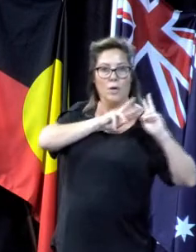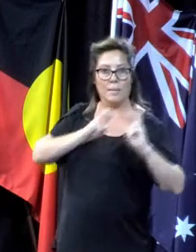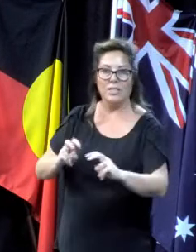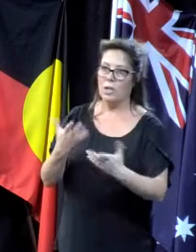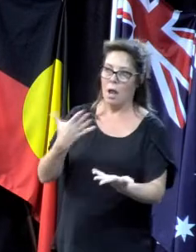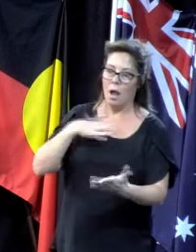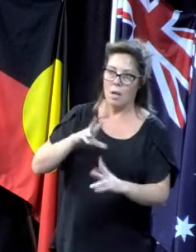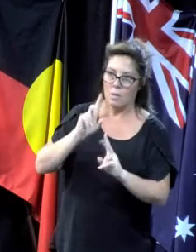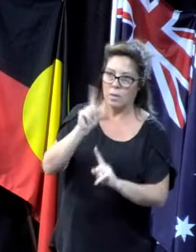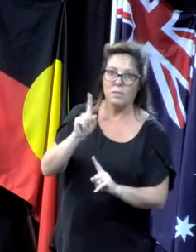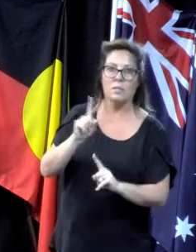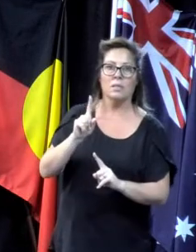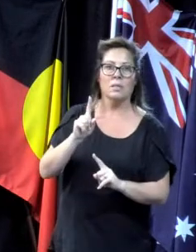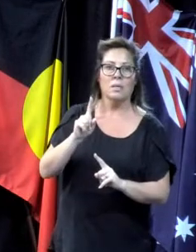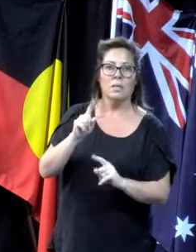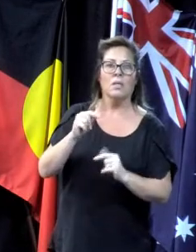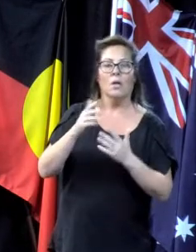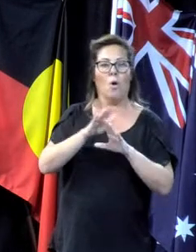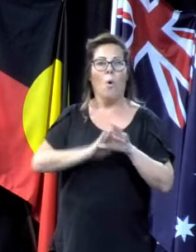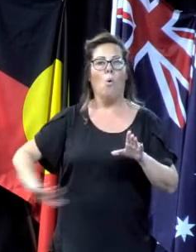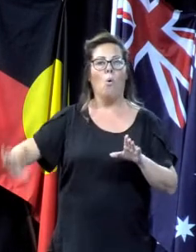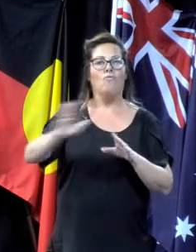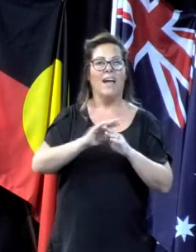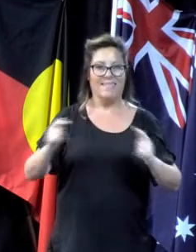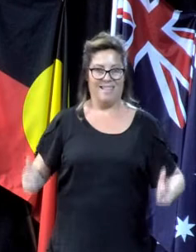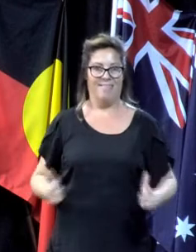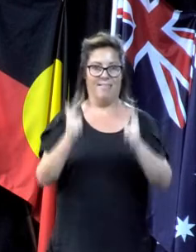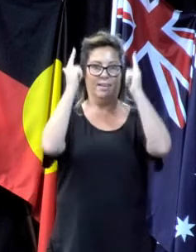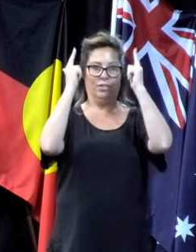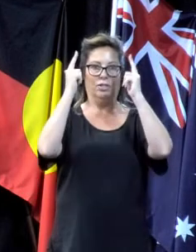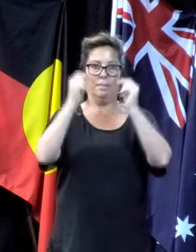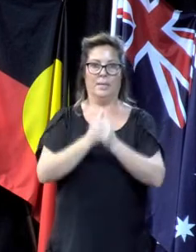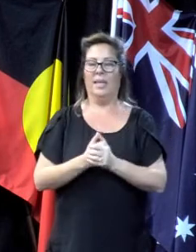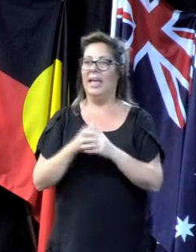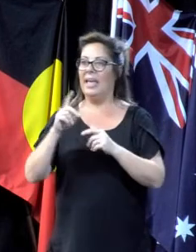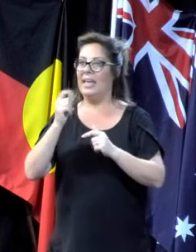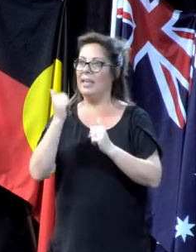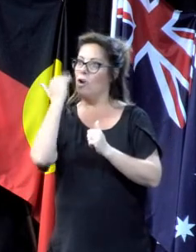Within a secondary school setting, a principal is assisted by deputy principals and heads of department.